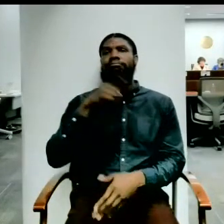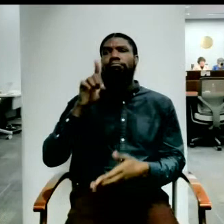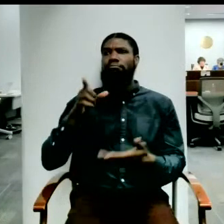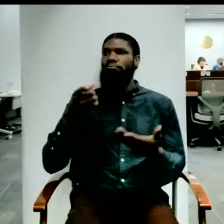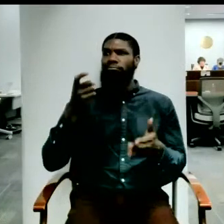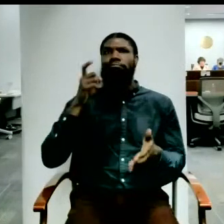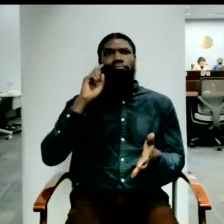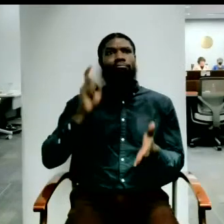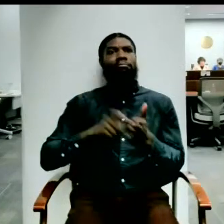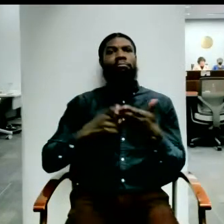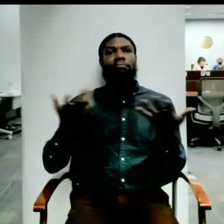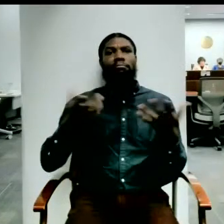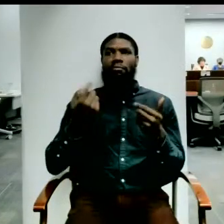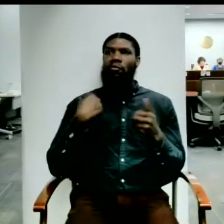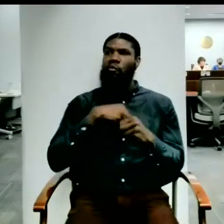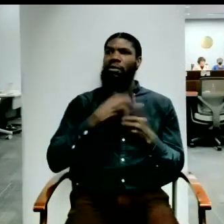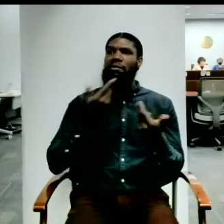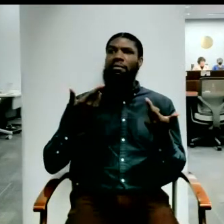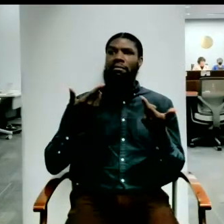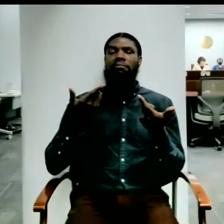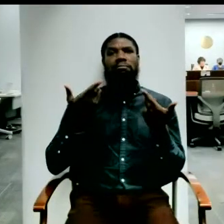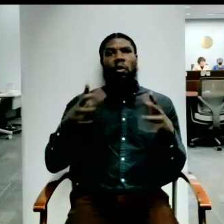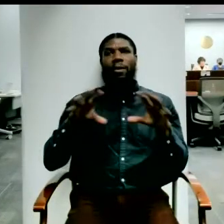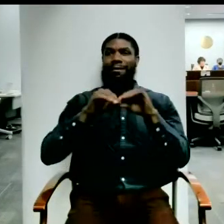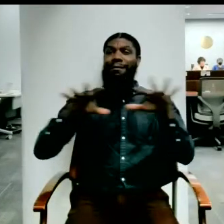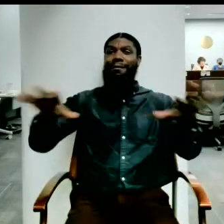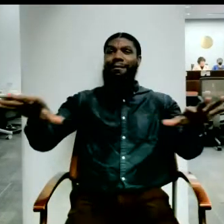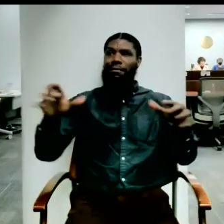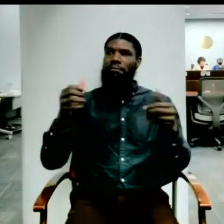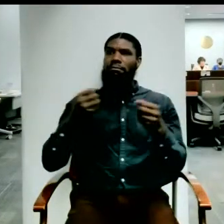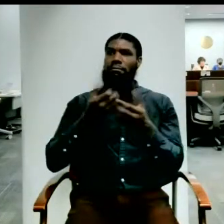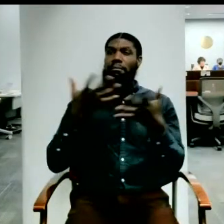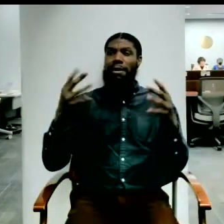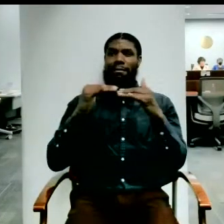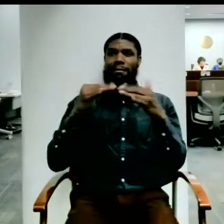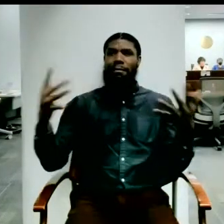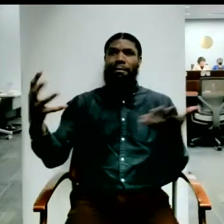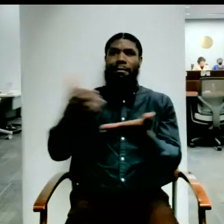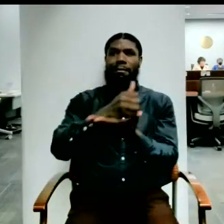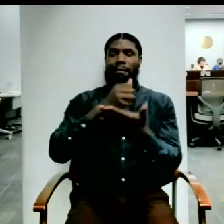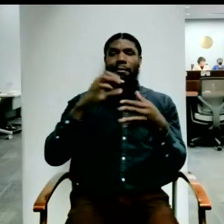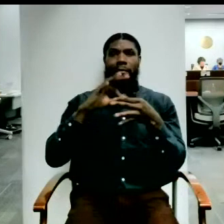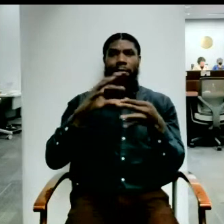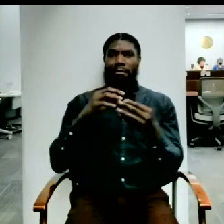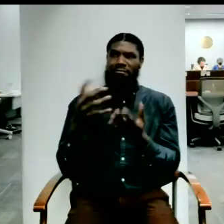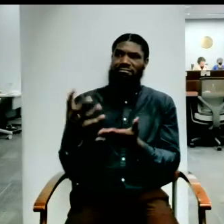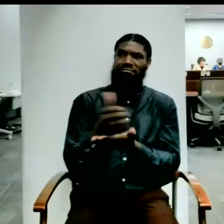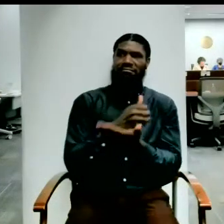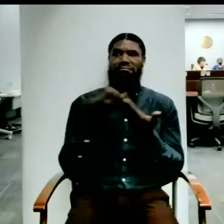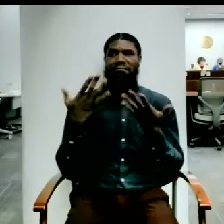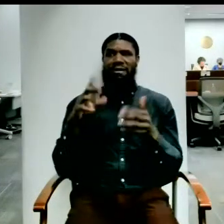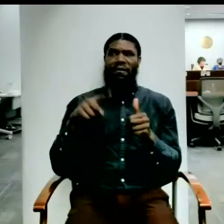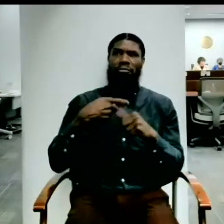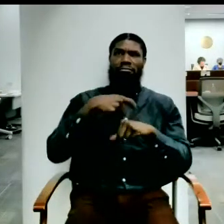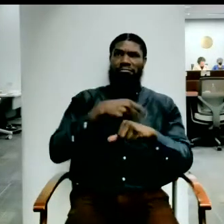get some robust comments the first time we did a strategic enforcement plan back in 2012 or so,